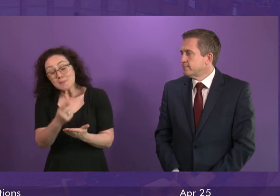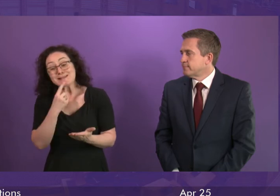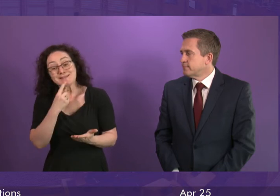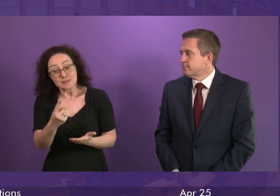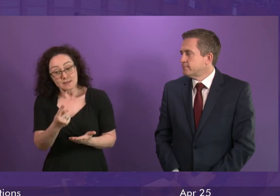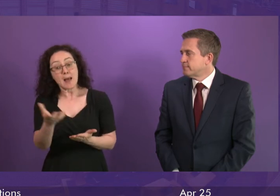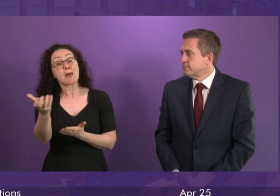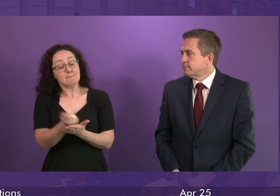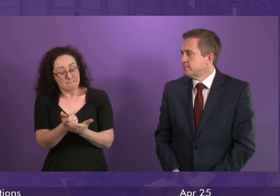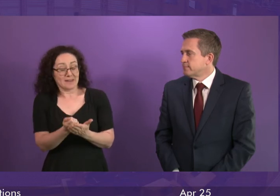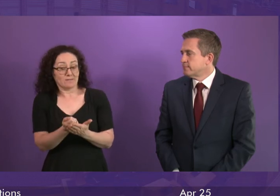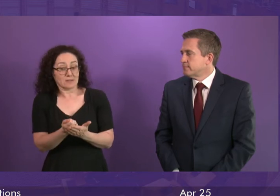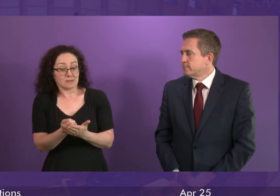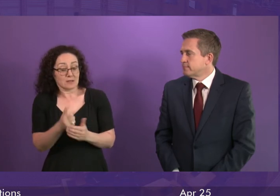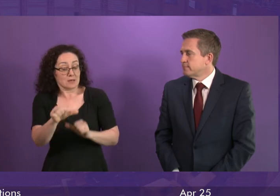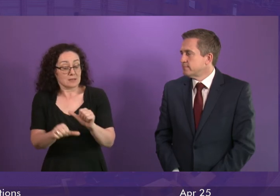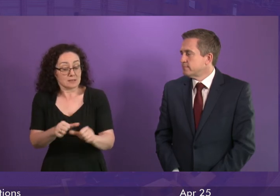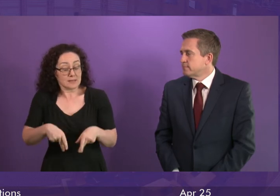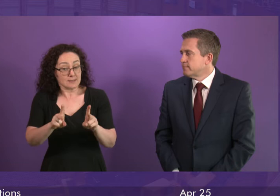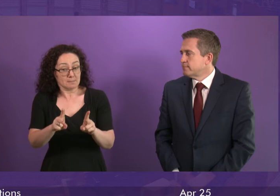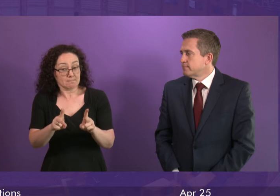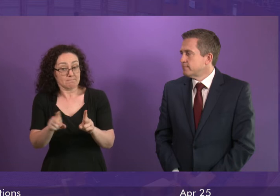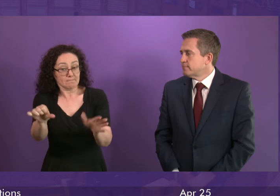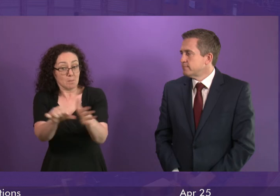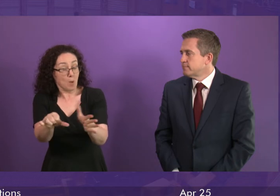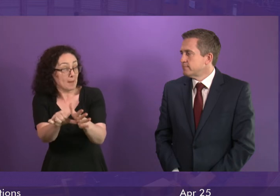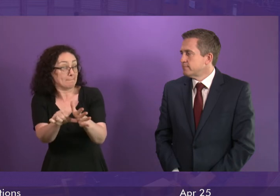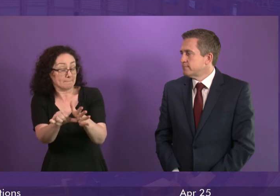Universal credit should be part of the solution but, currently, the five-week wait is leaving